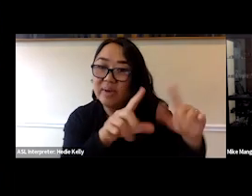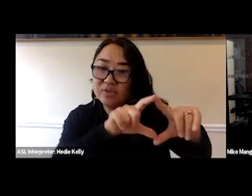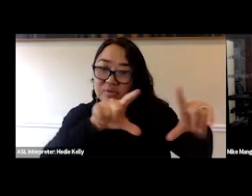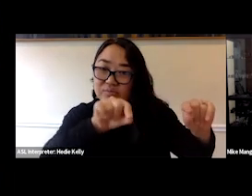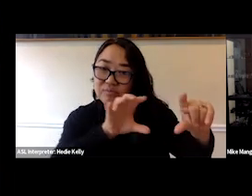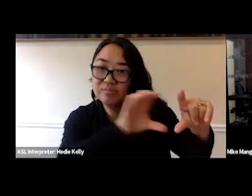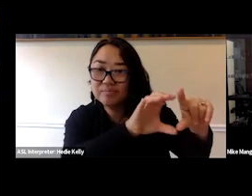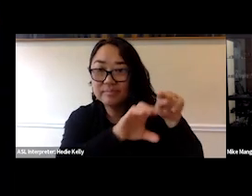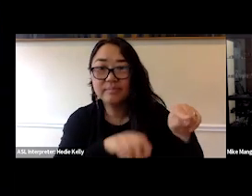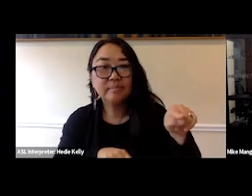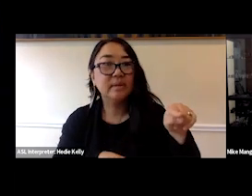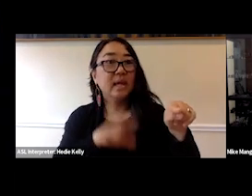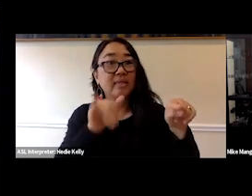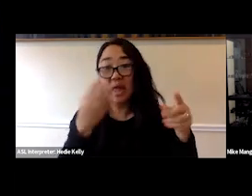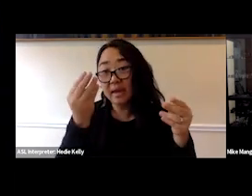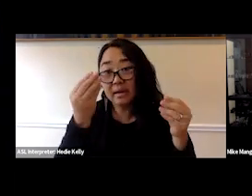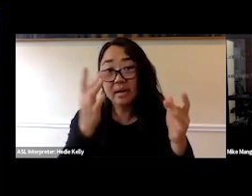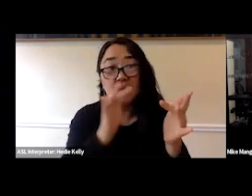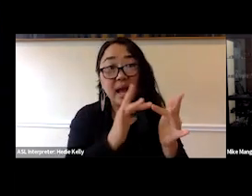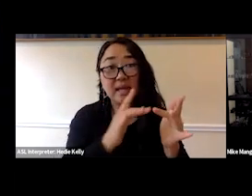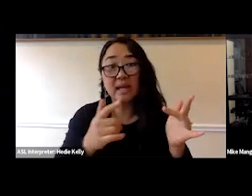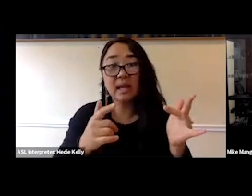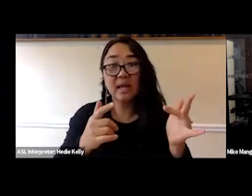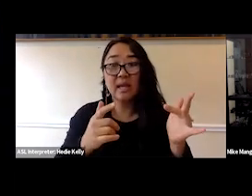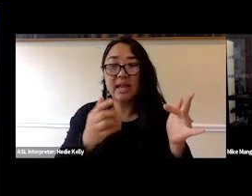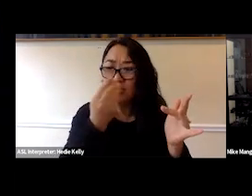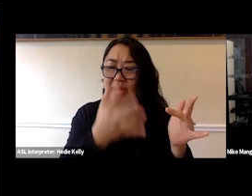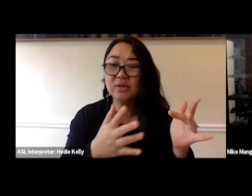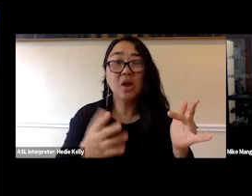If I use my tab key, which would be the normal way,